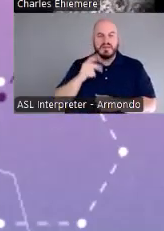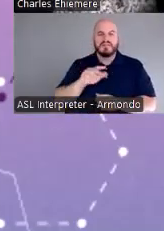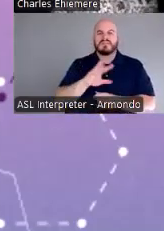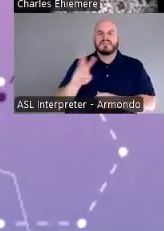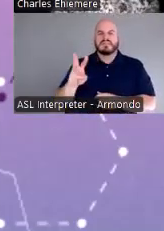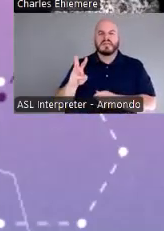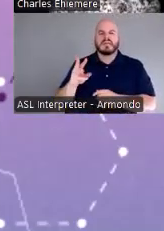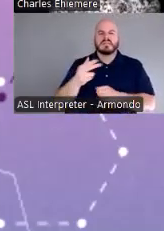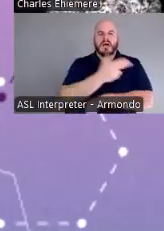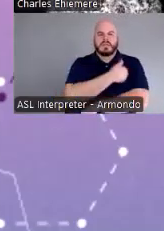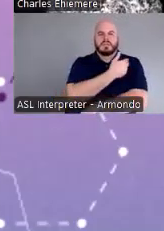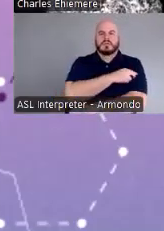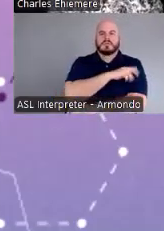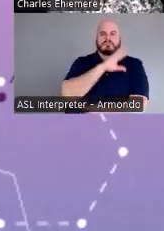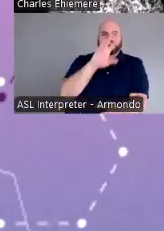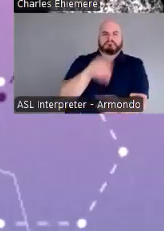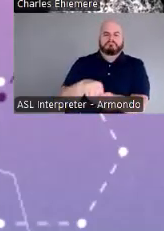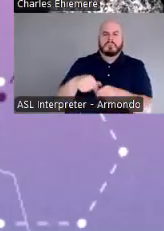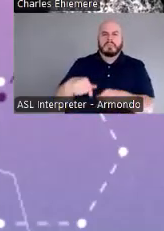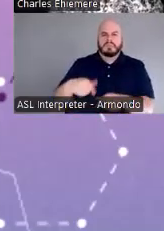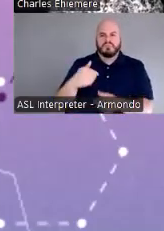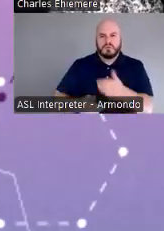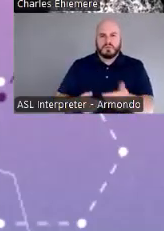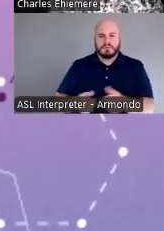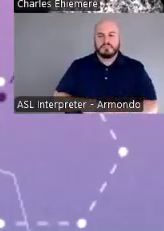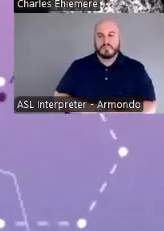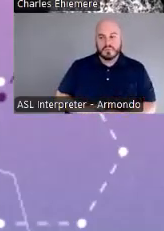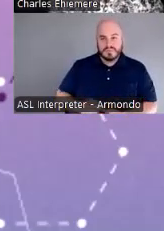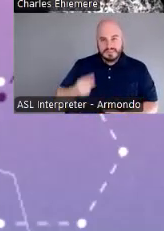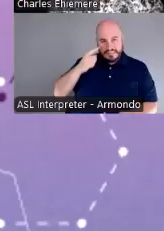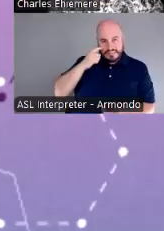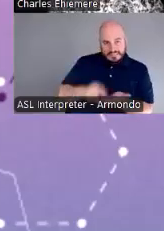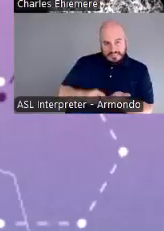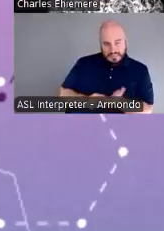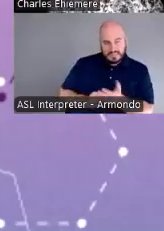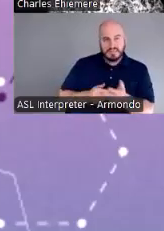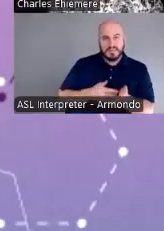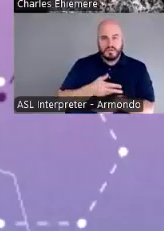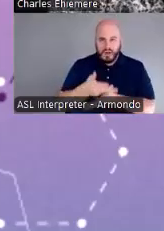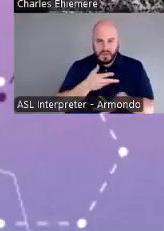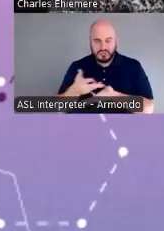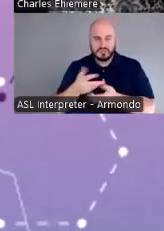And you could see the interaction between present vaccination rate record,